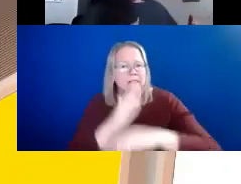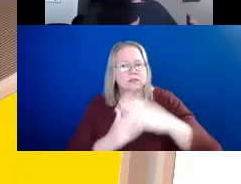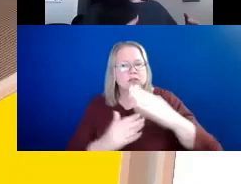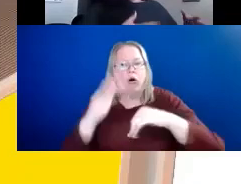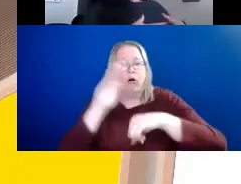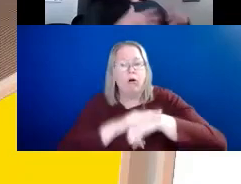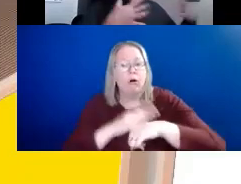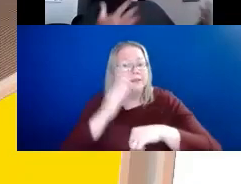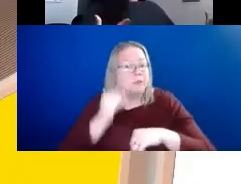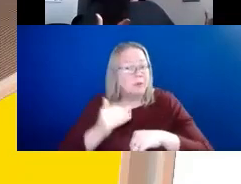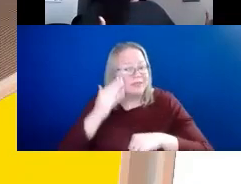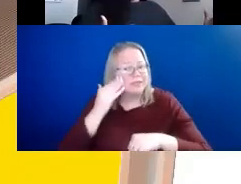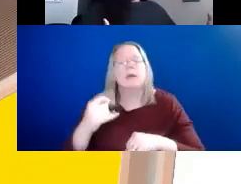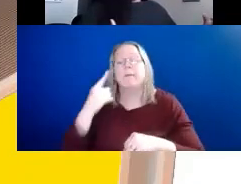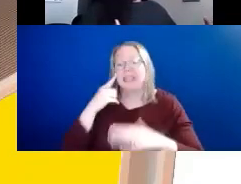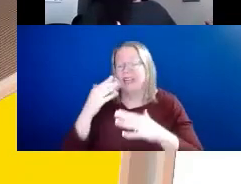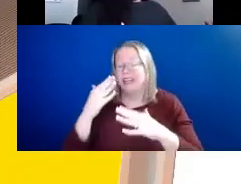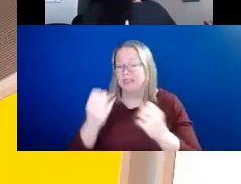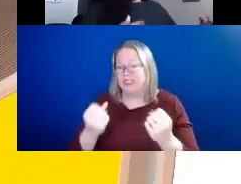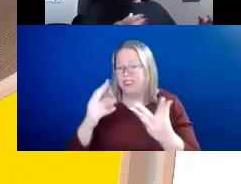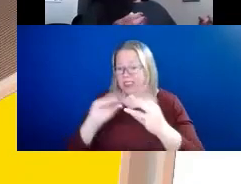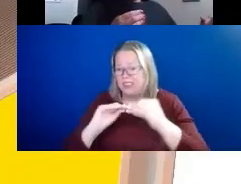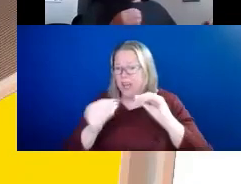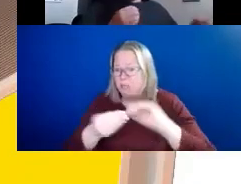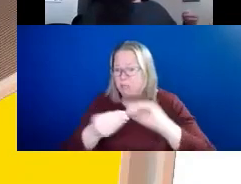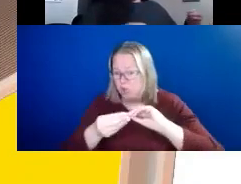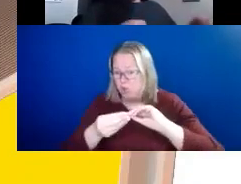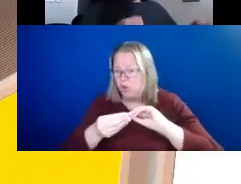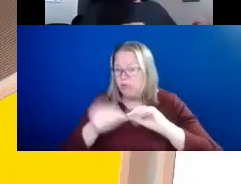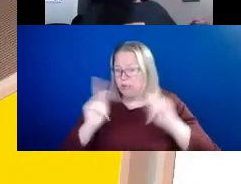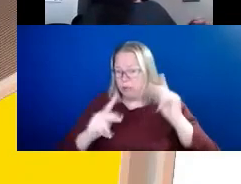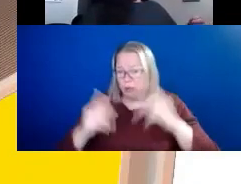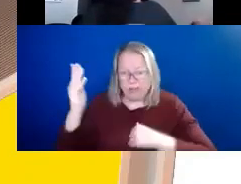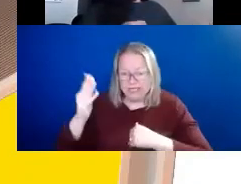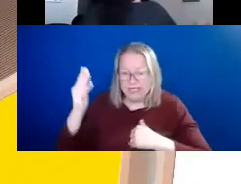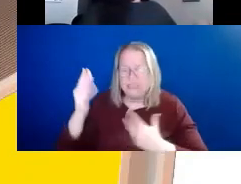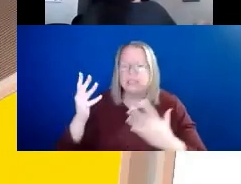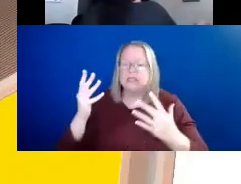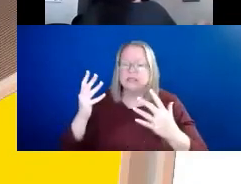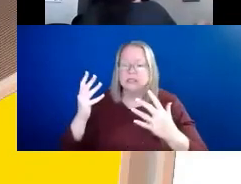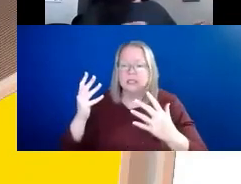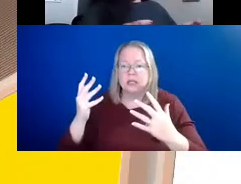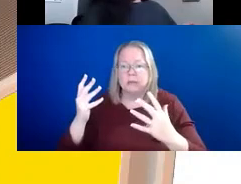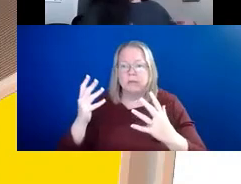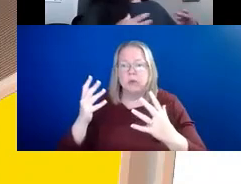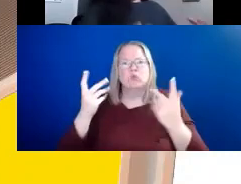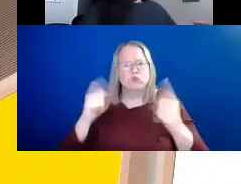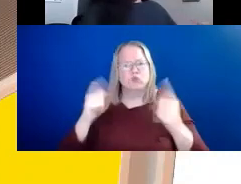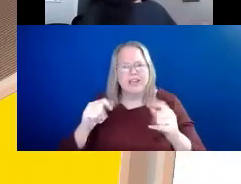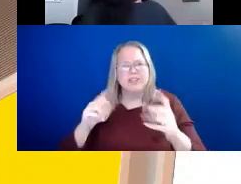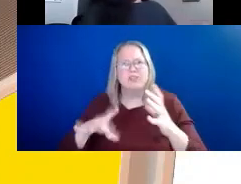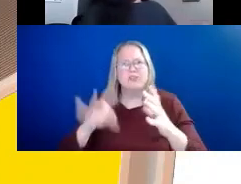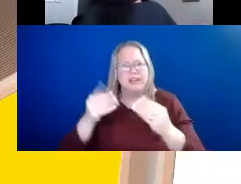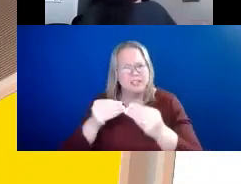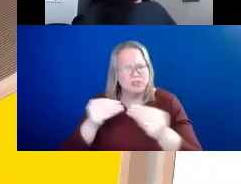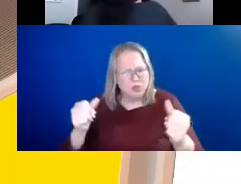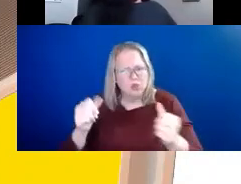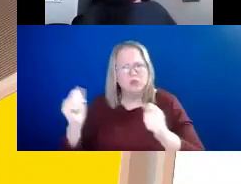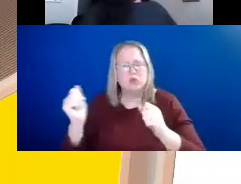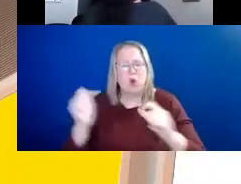12:57:44 Because of the sheer number of presenters, we are working 12:57:47 with a way to come up with a solution so that everybody has an opportunity to feel